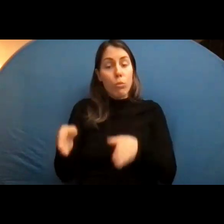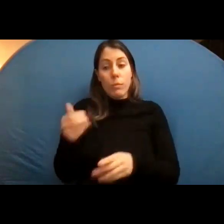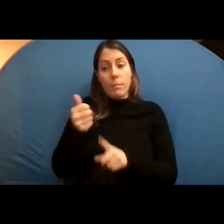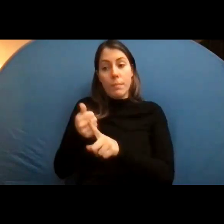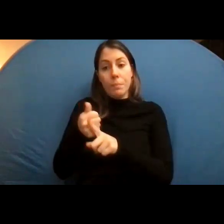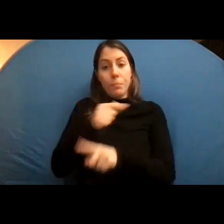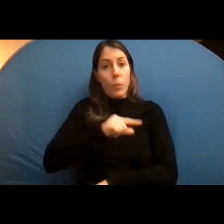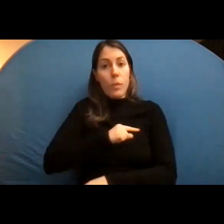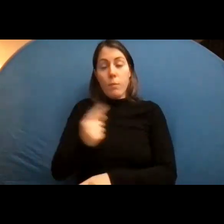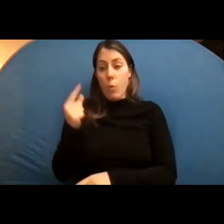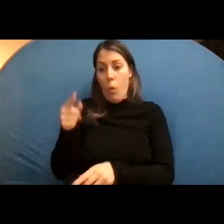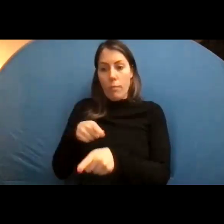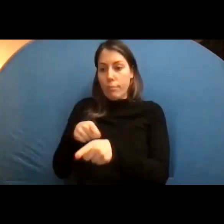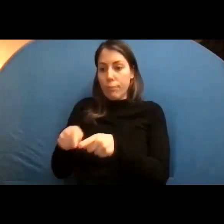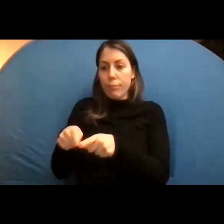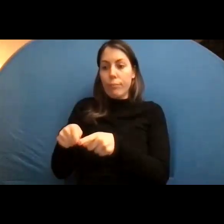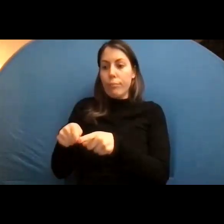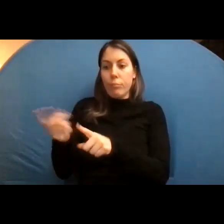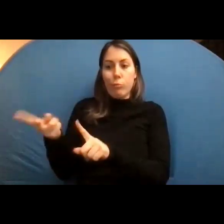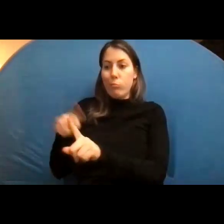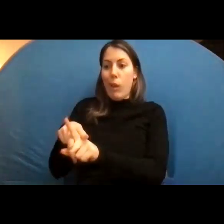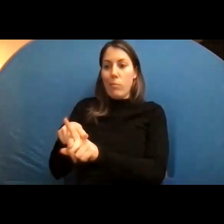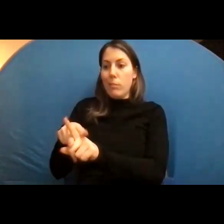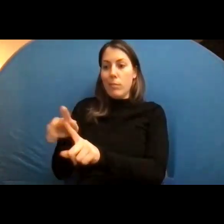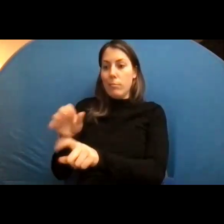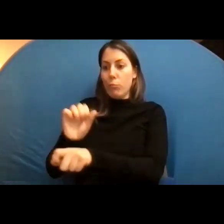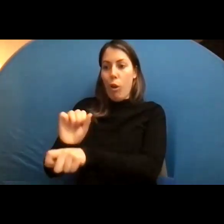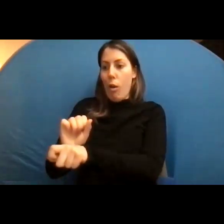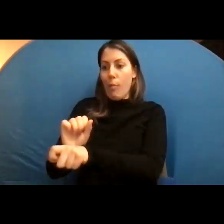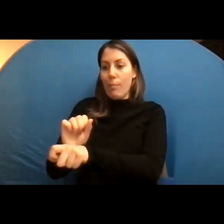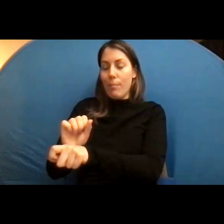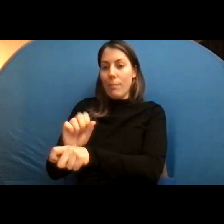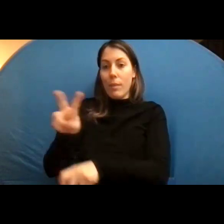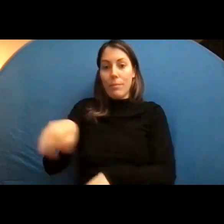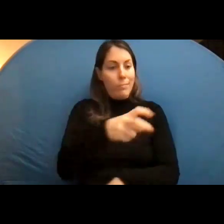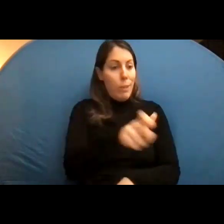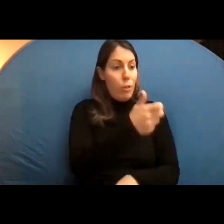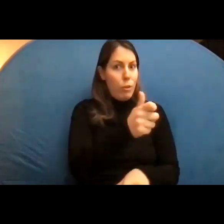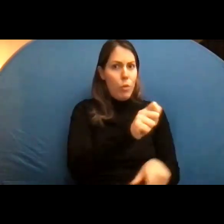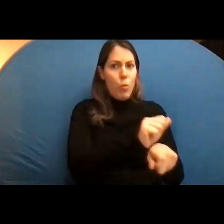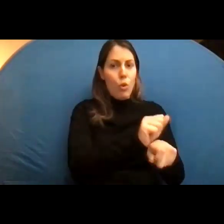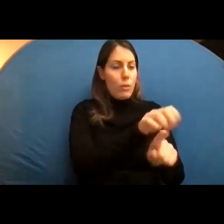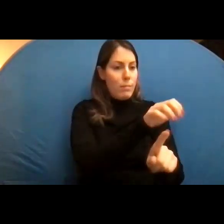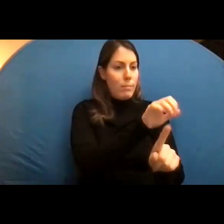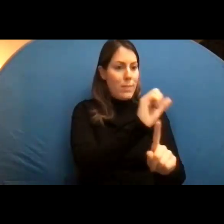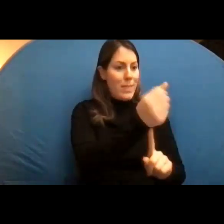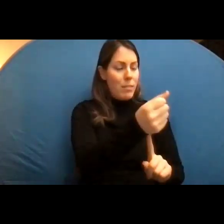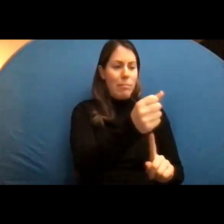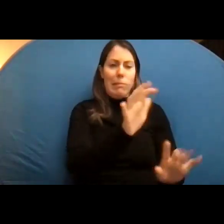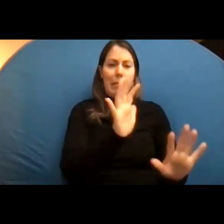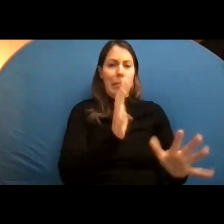means that a person who is qualified for one particular assignment may not be qualified